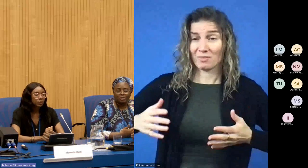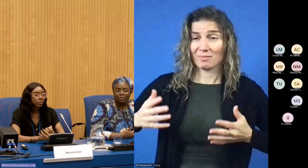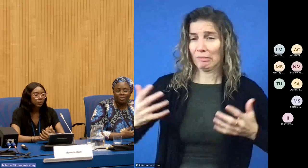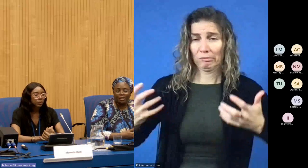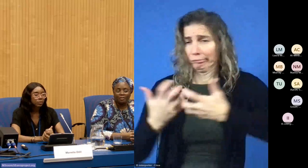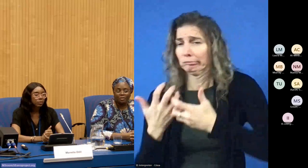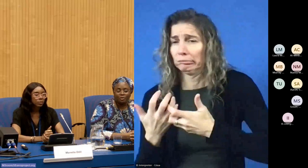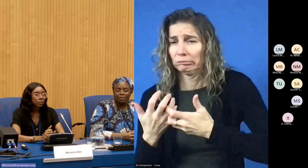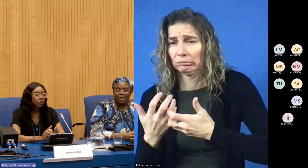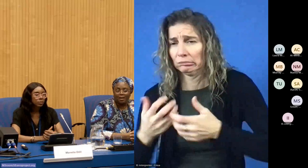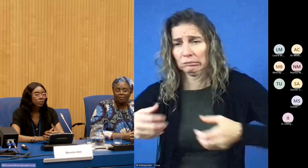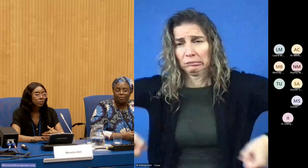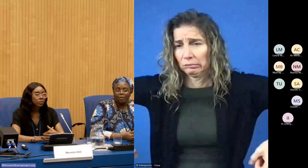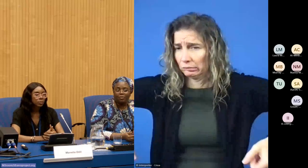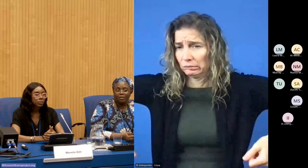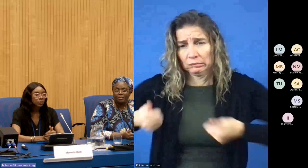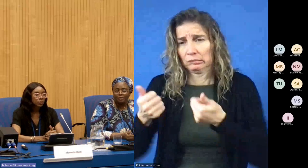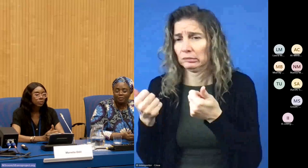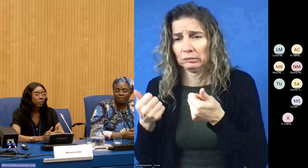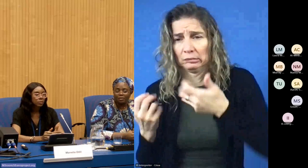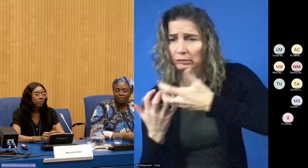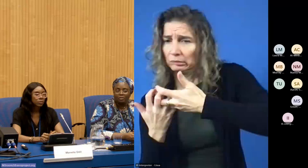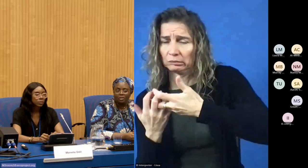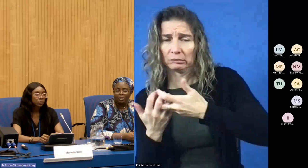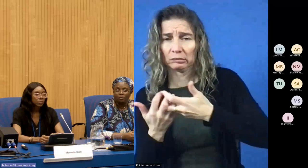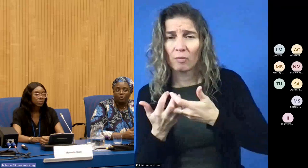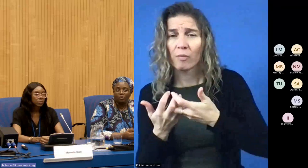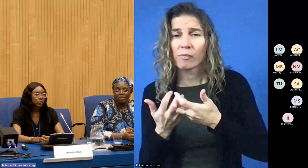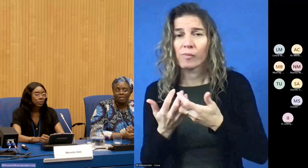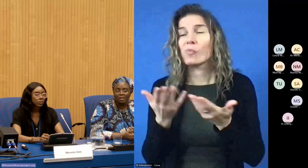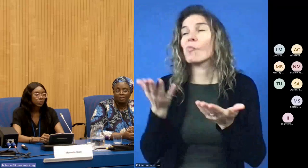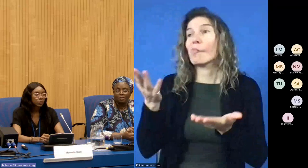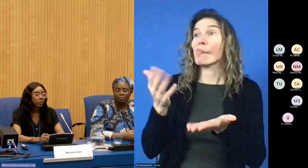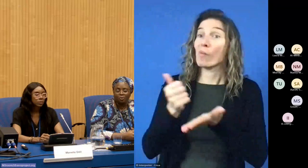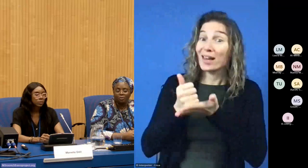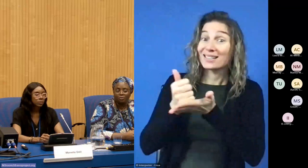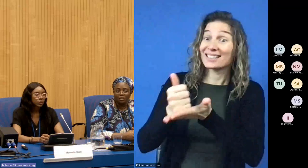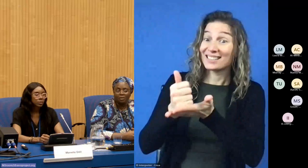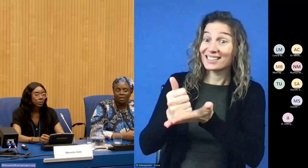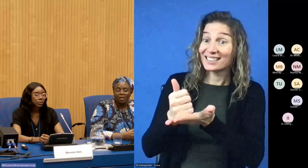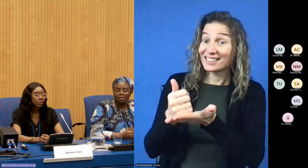some of the challenges we have with assistive technology that we really need support with.